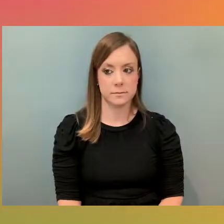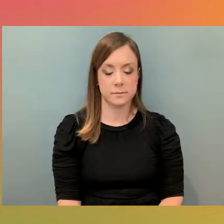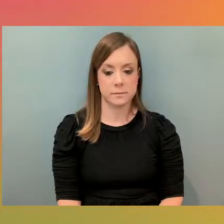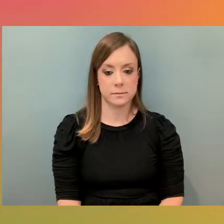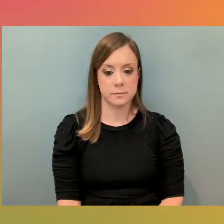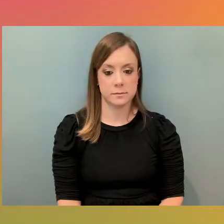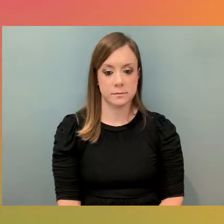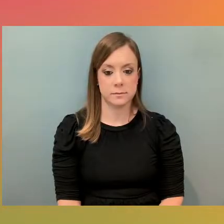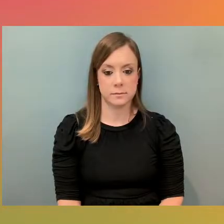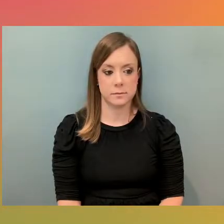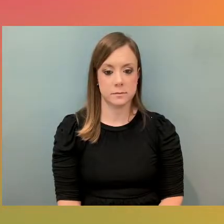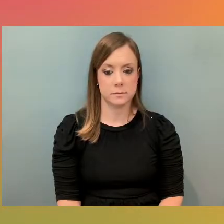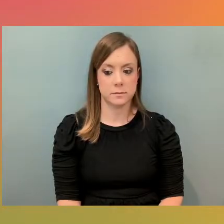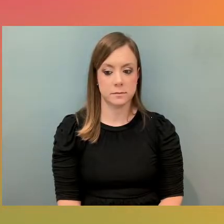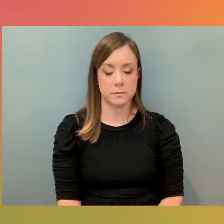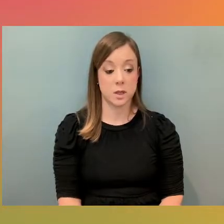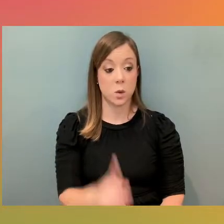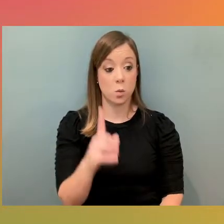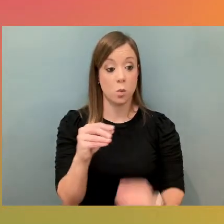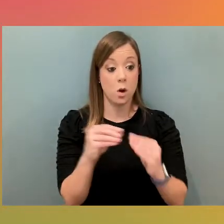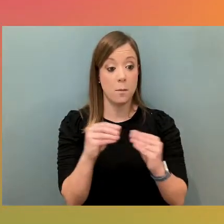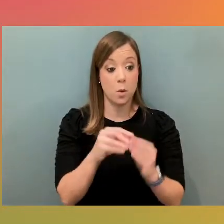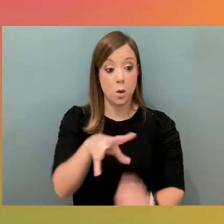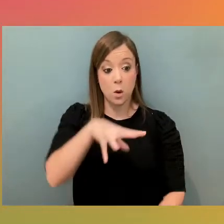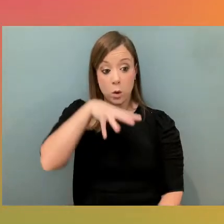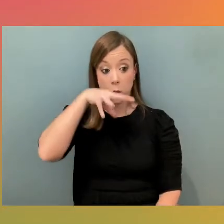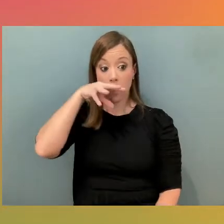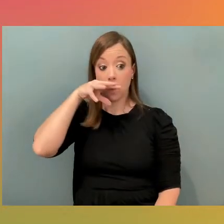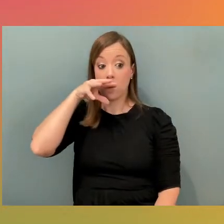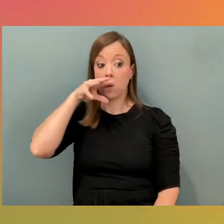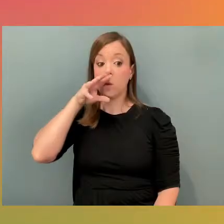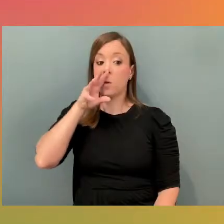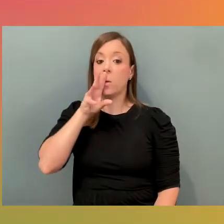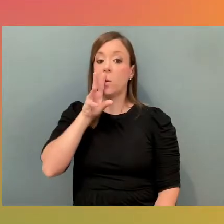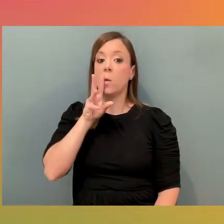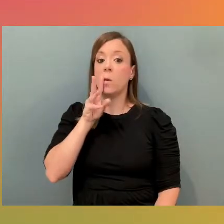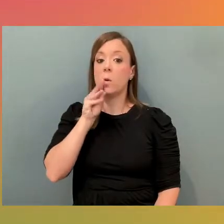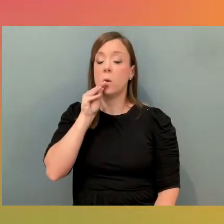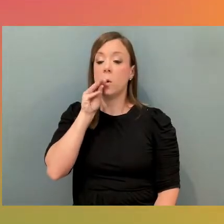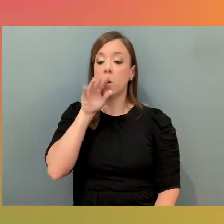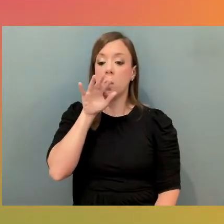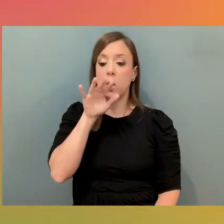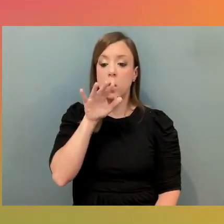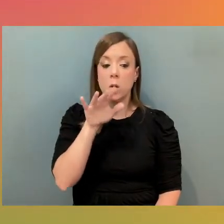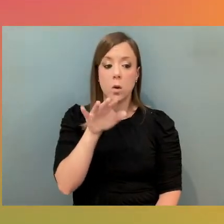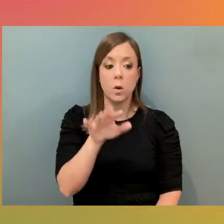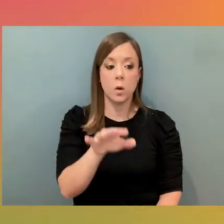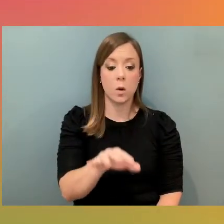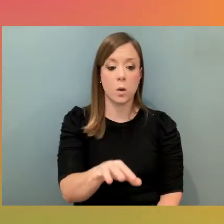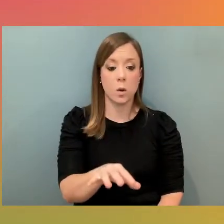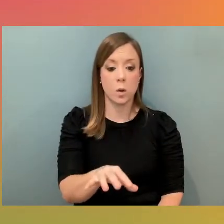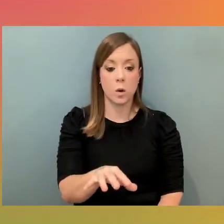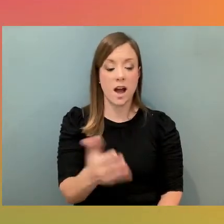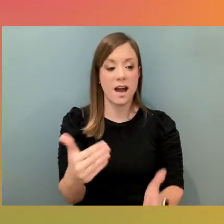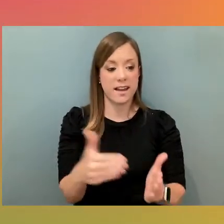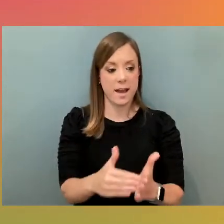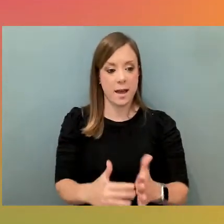RIGHT FOR YOU. ONE MORE BREATH IN.